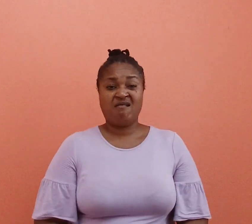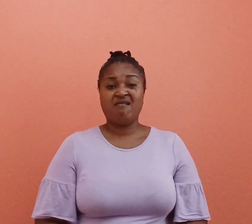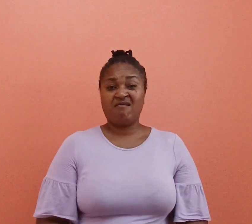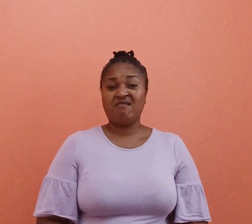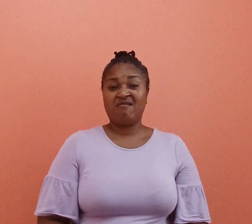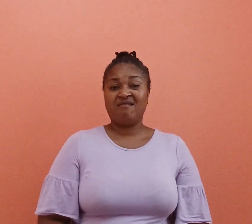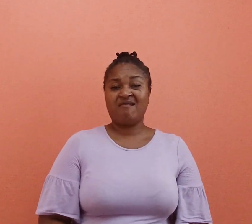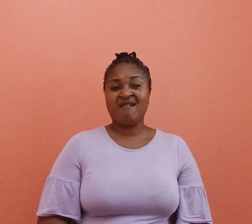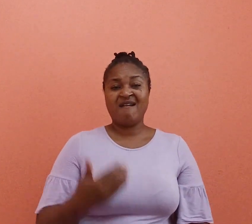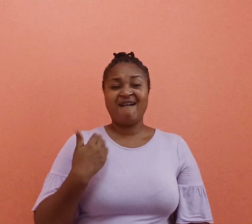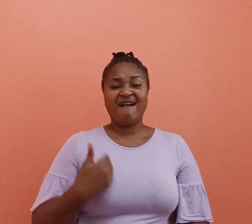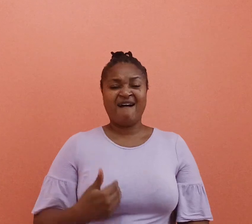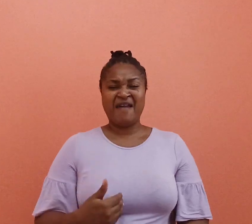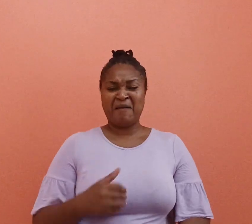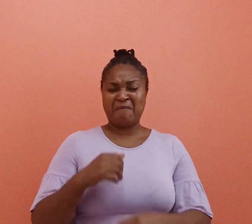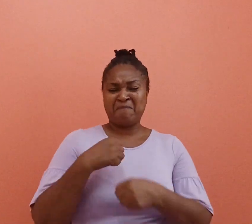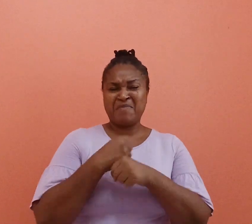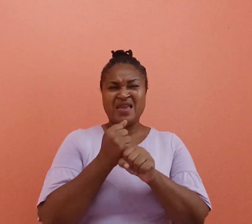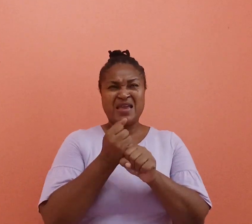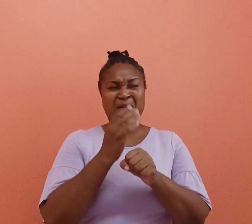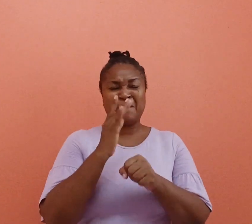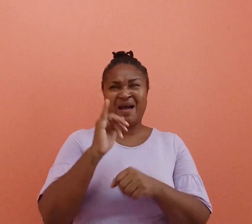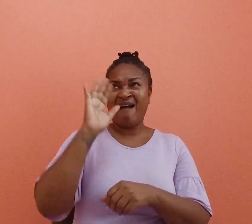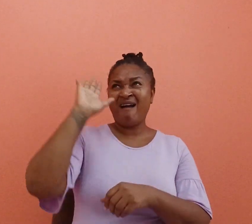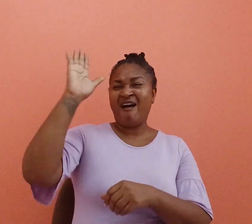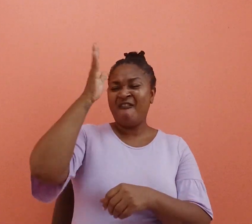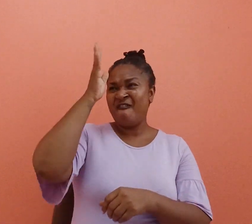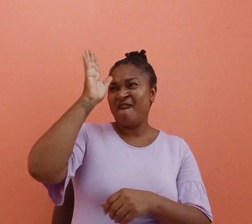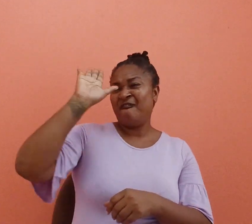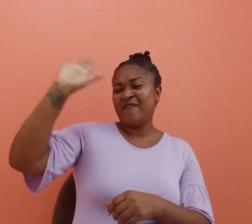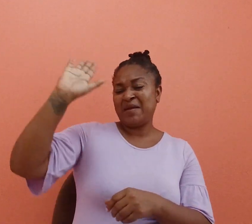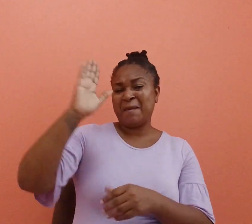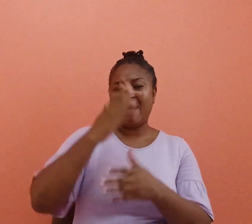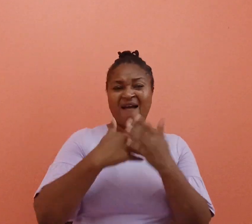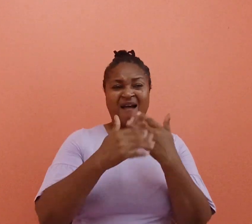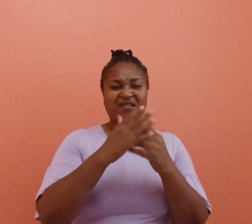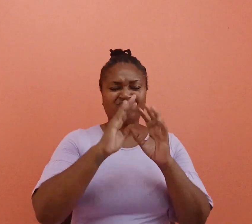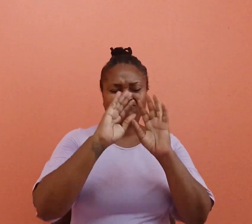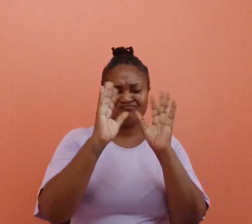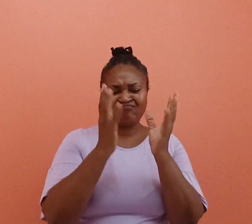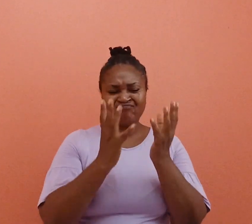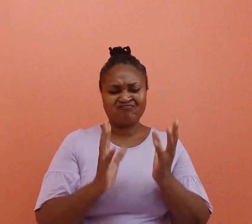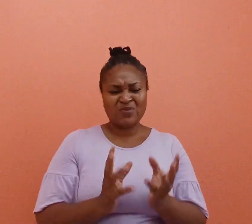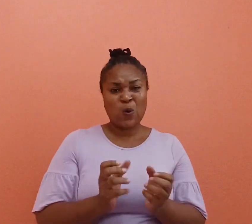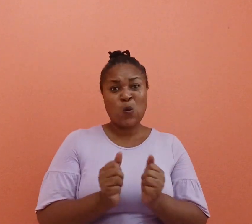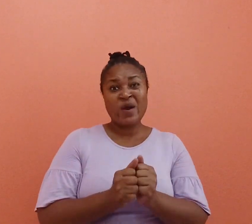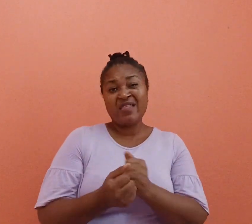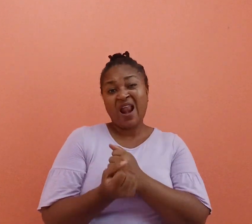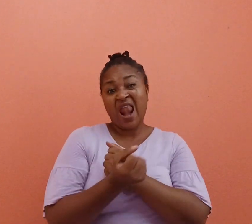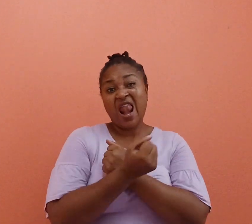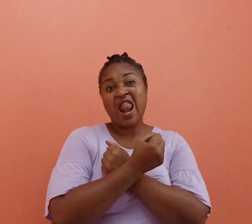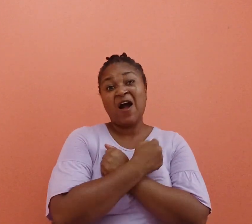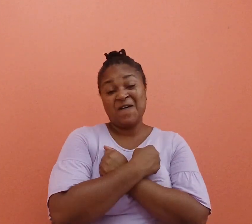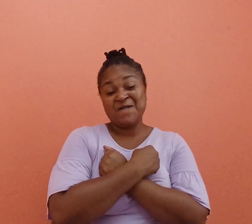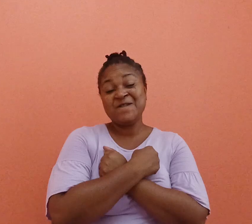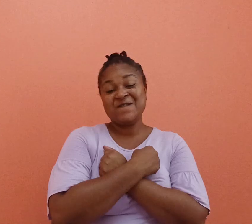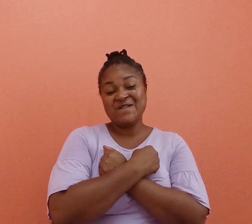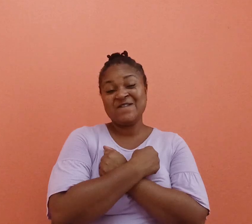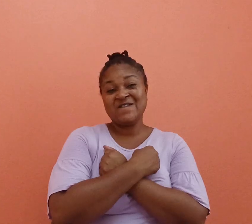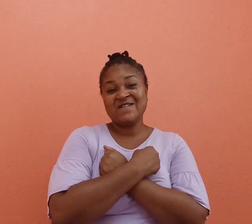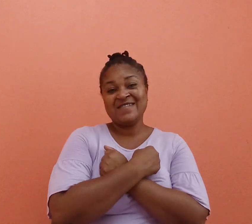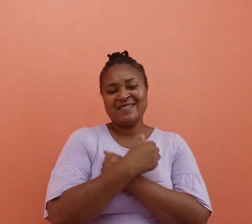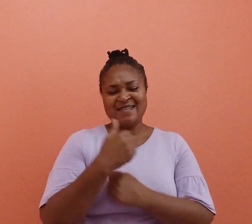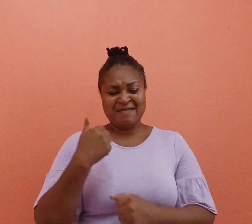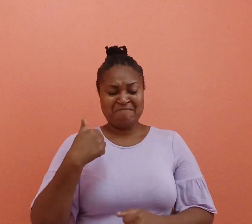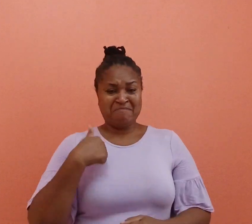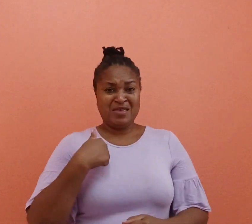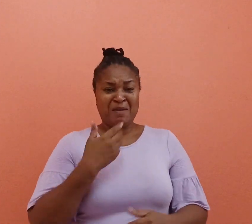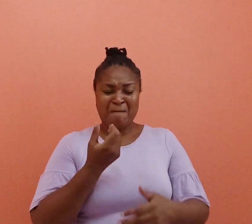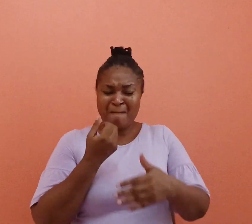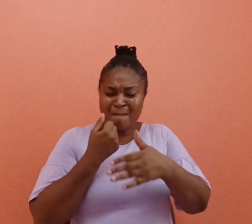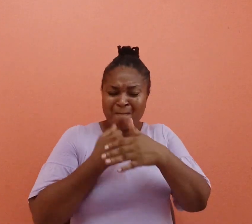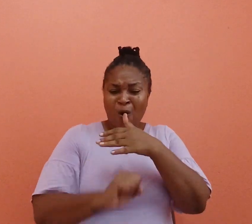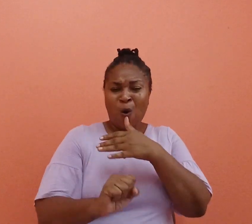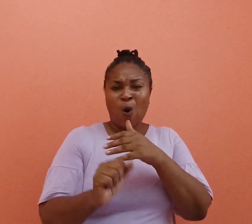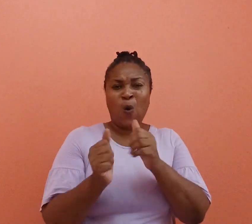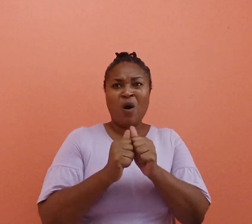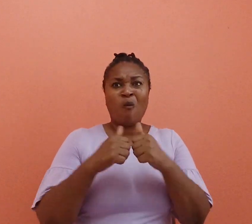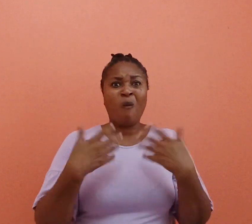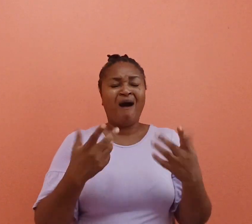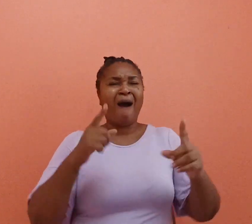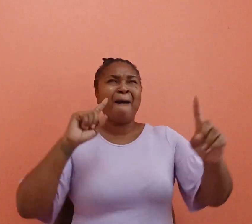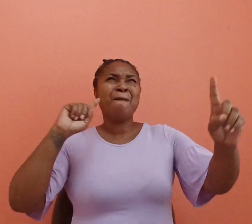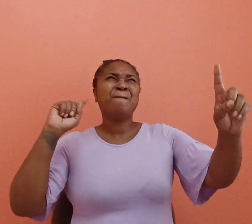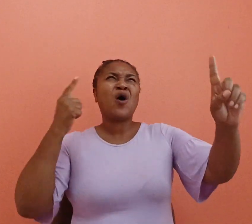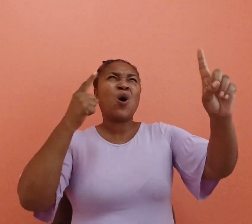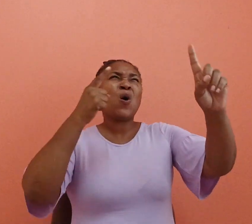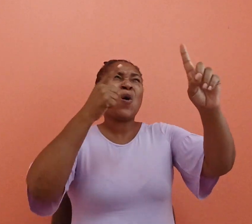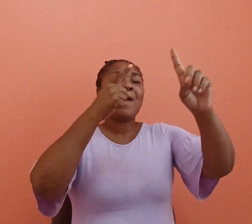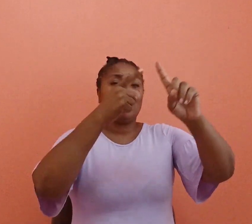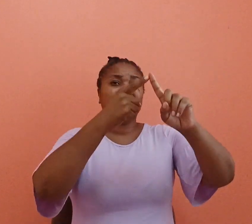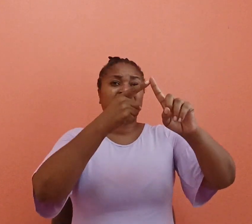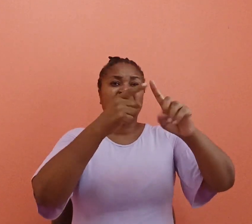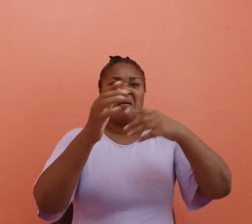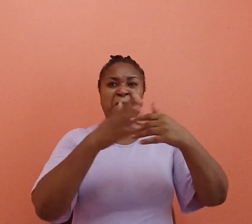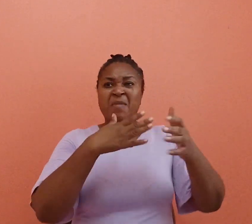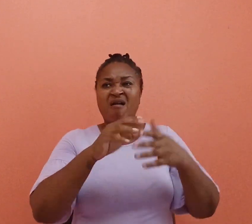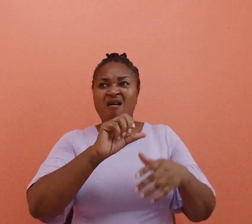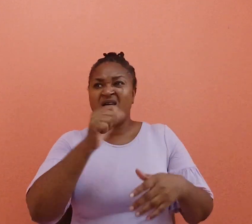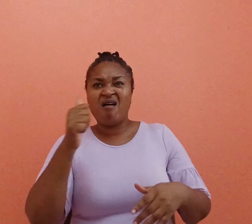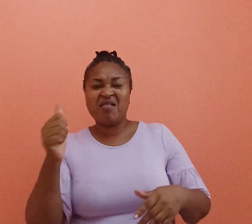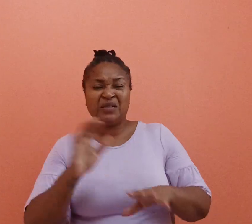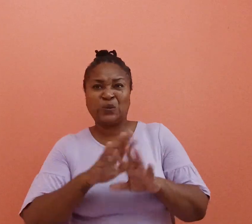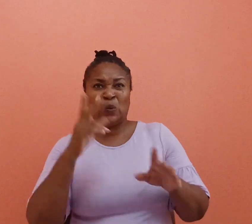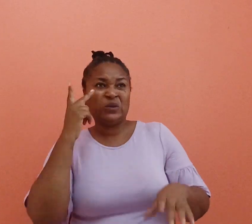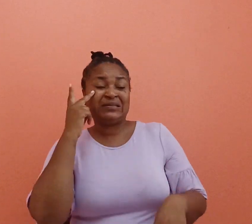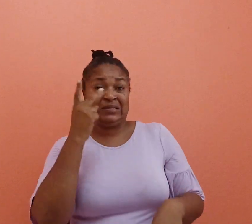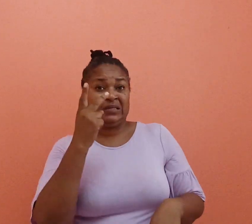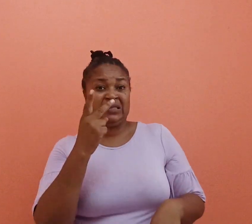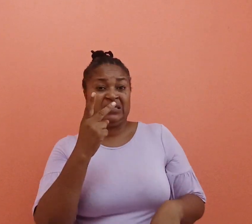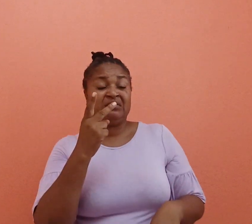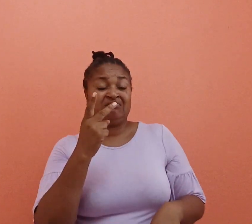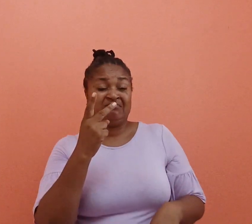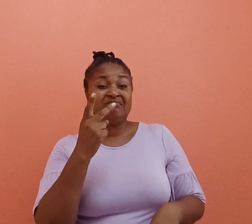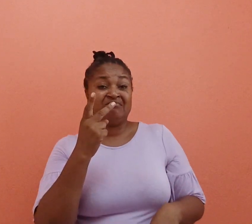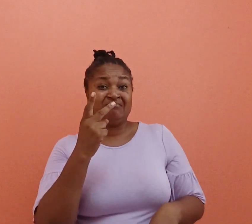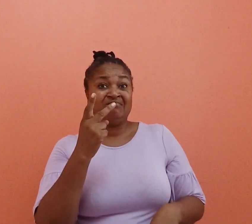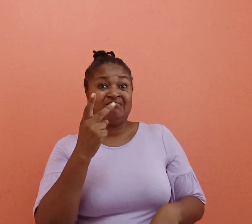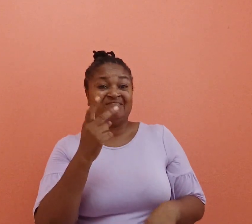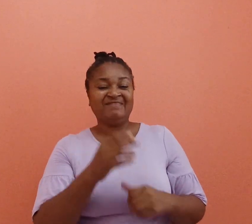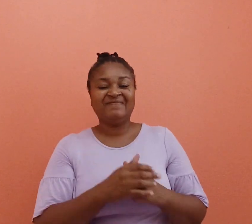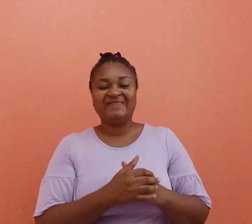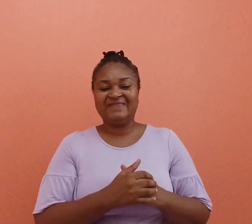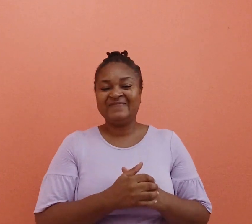I am handmade, formed with love. I was born with purpose, even if others don't see it.